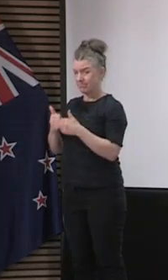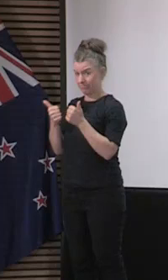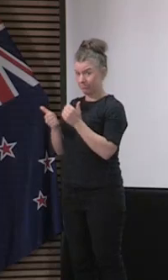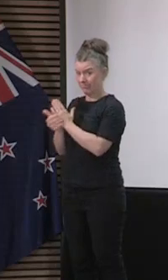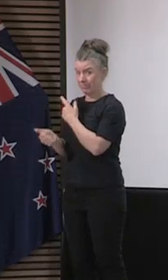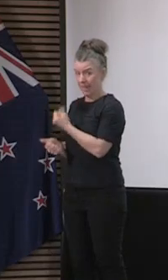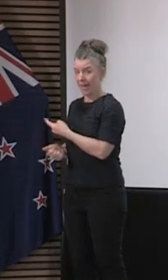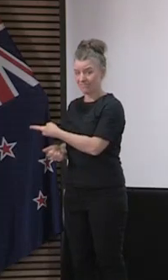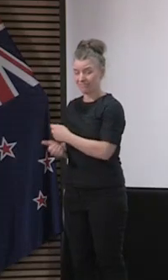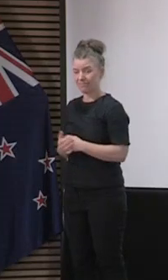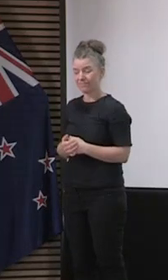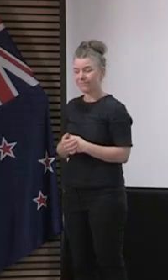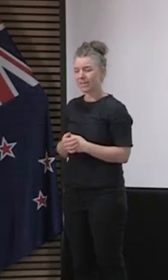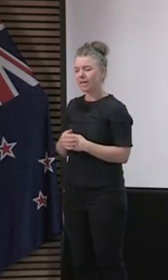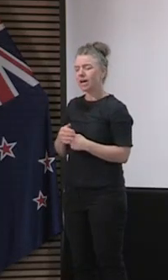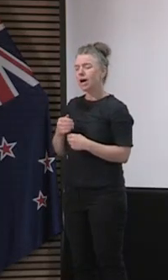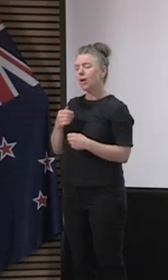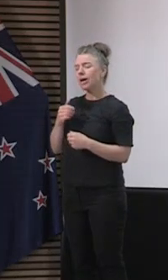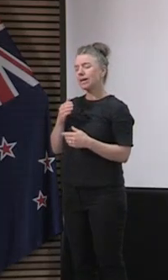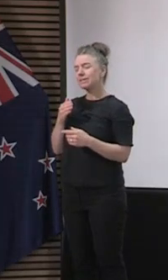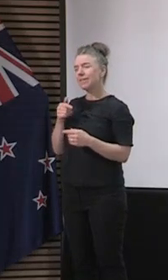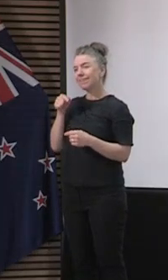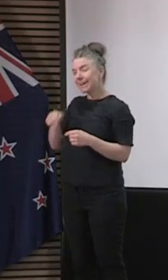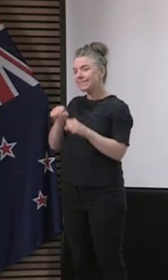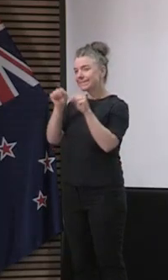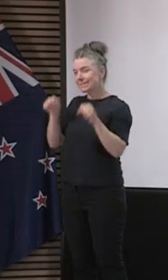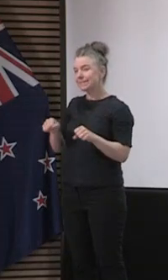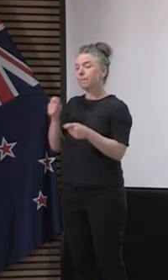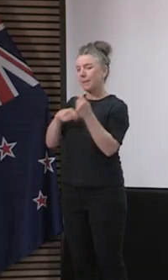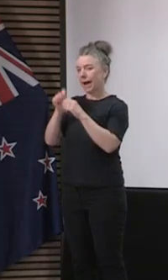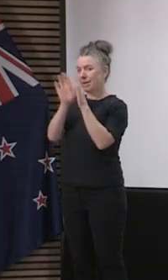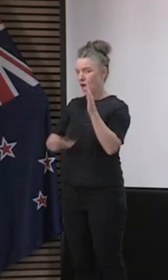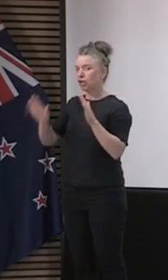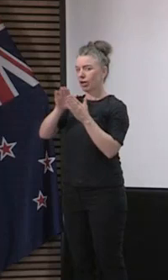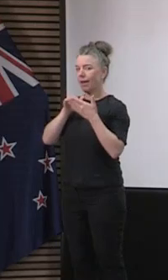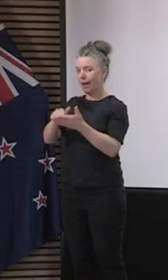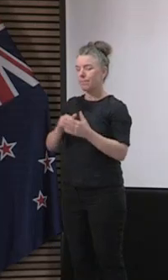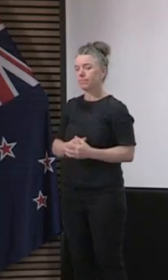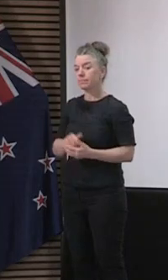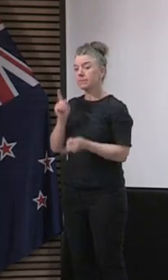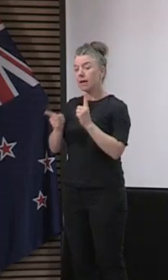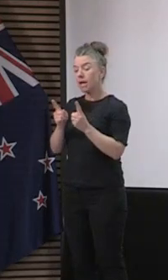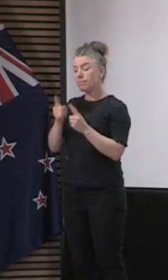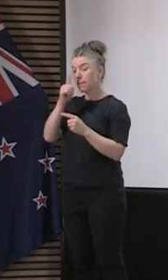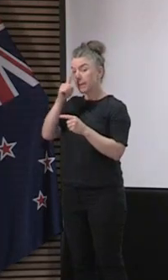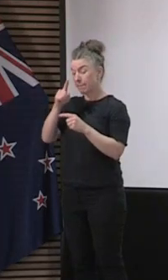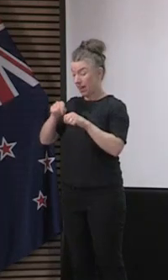very effective at doing this - this is their core business. It's not - this will help us have a national view and